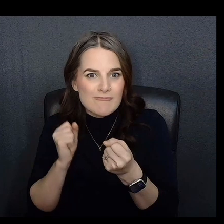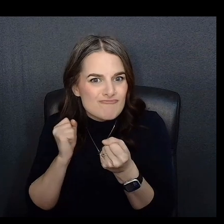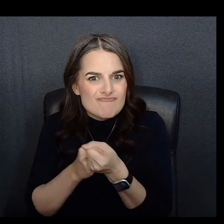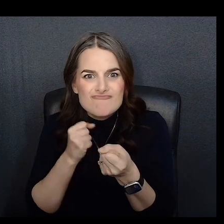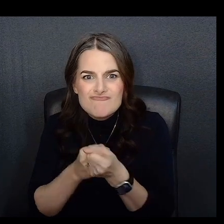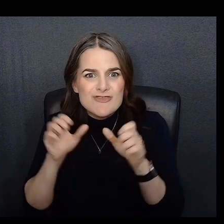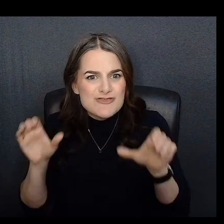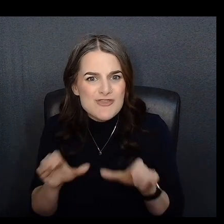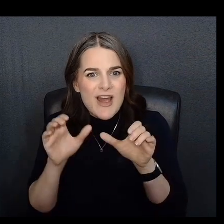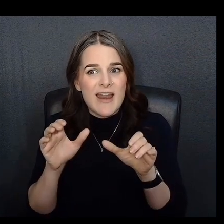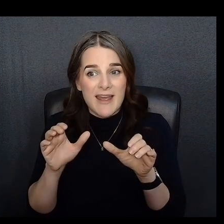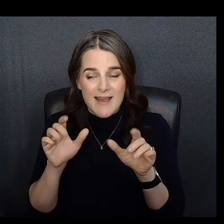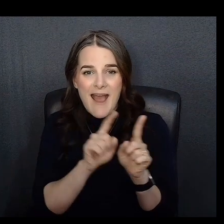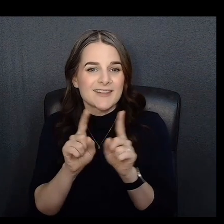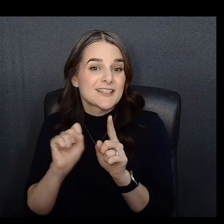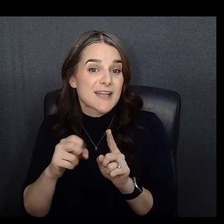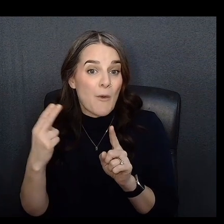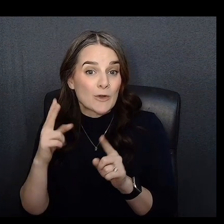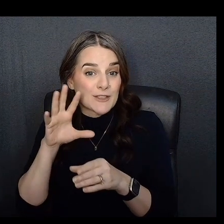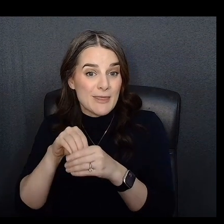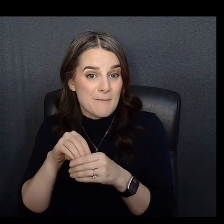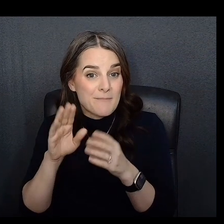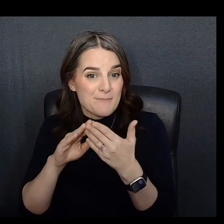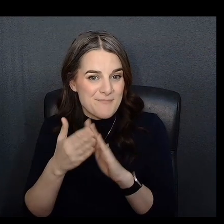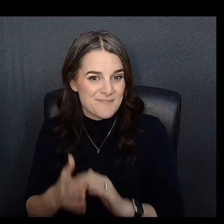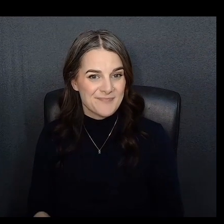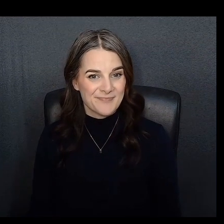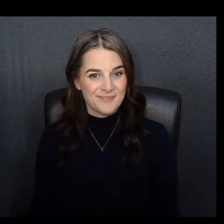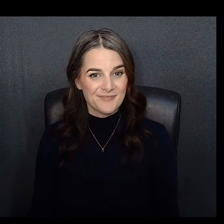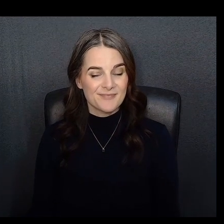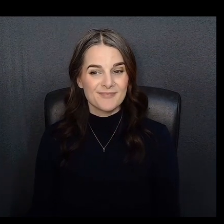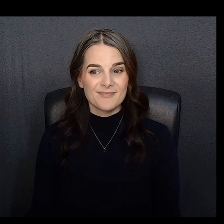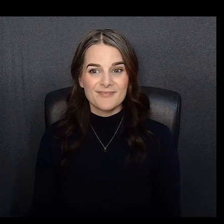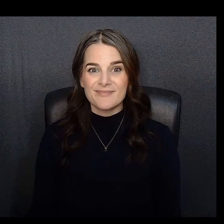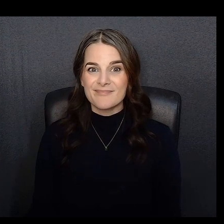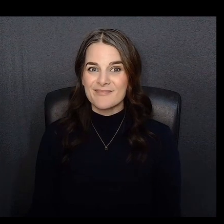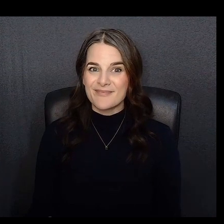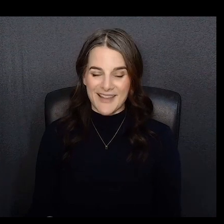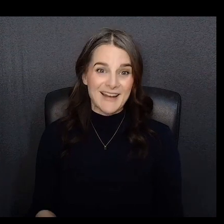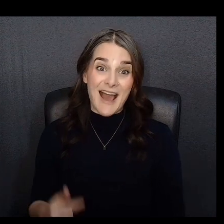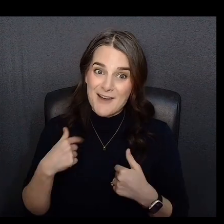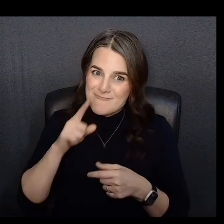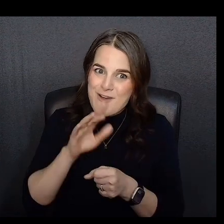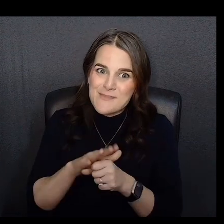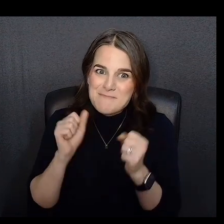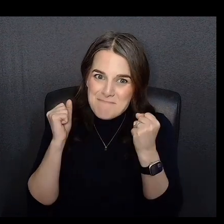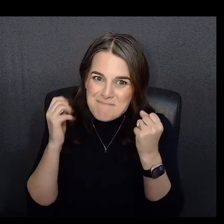in this community. And then, as promised, lots of references here.